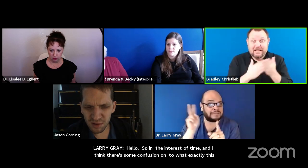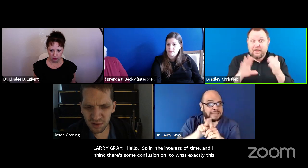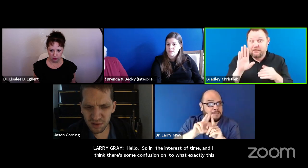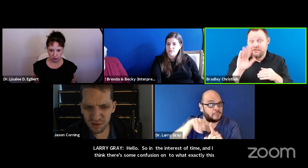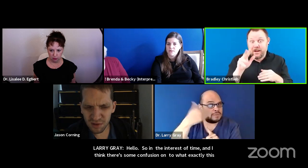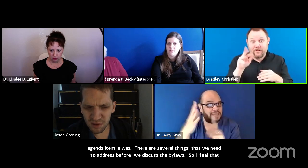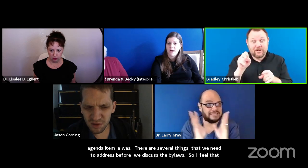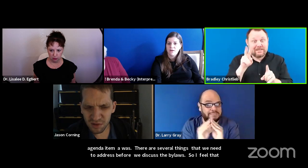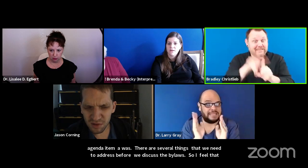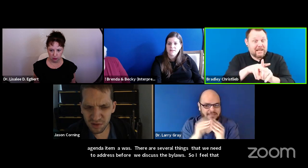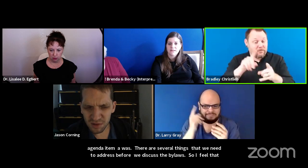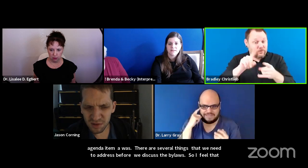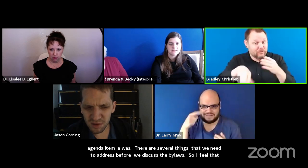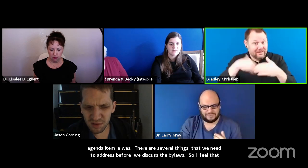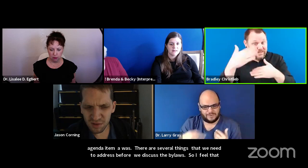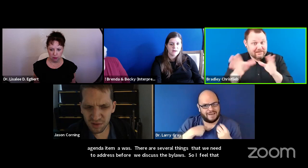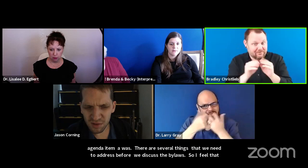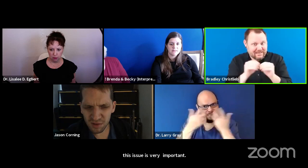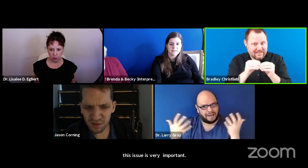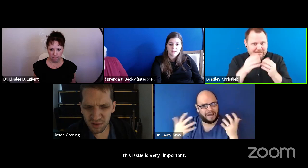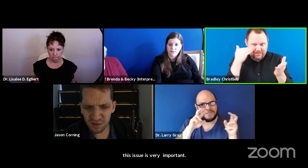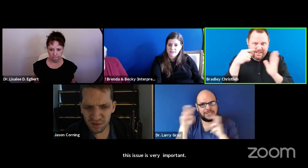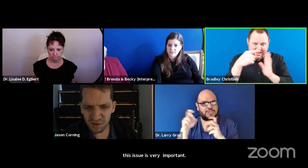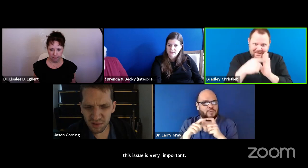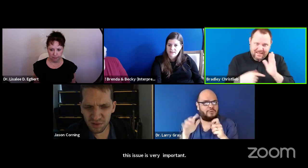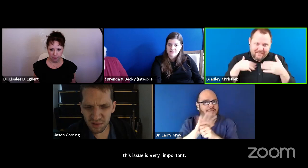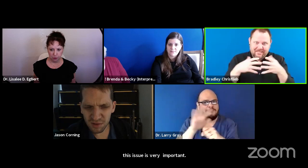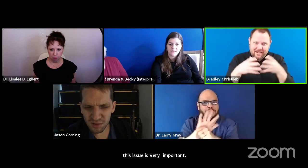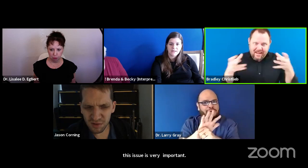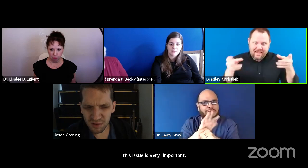Do the bylaws allow us to table this for the next meeting?